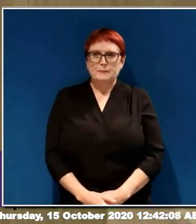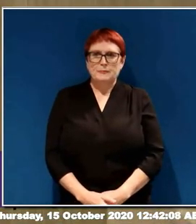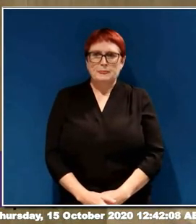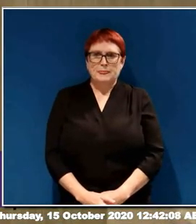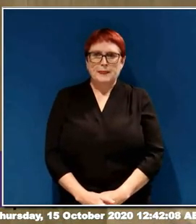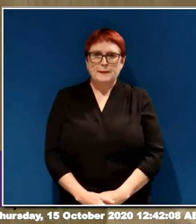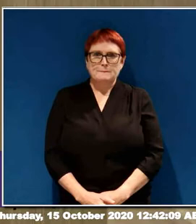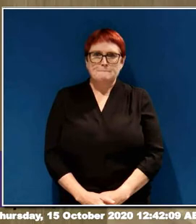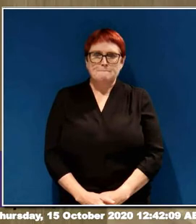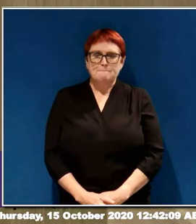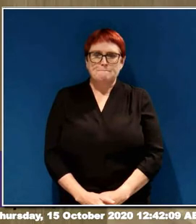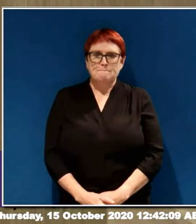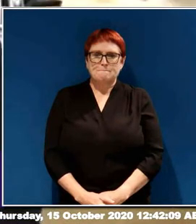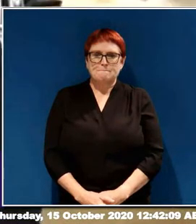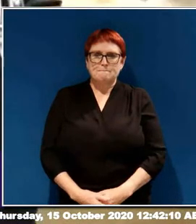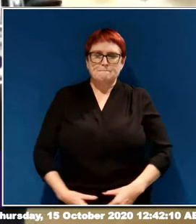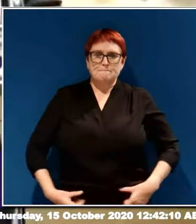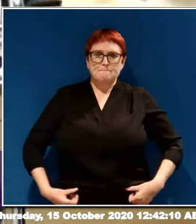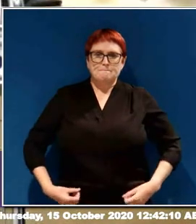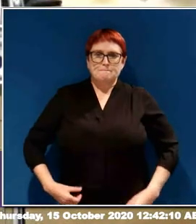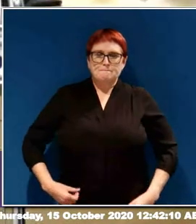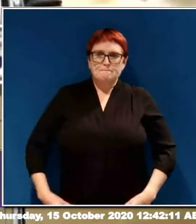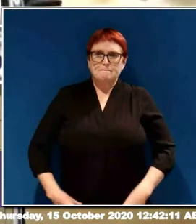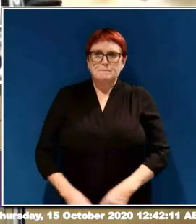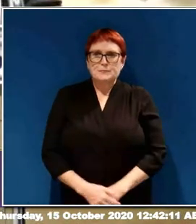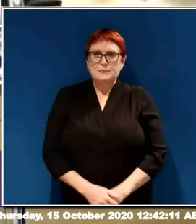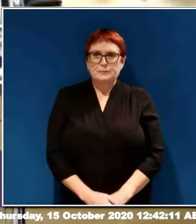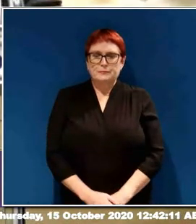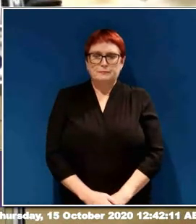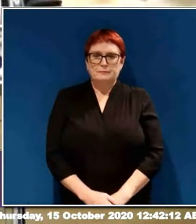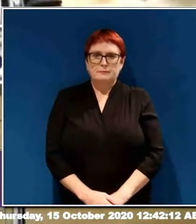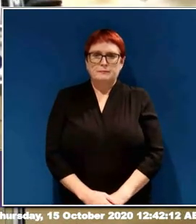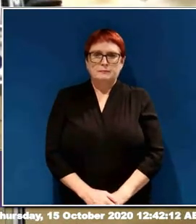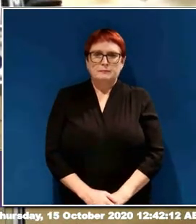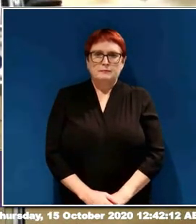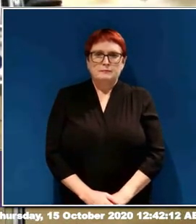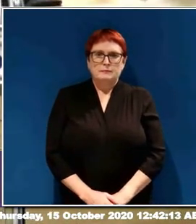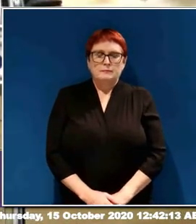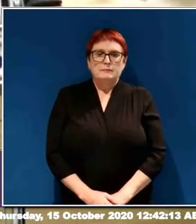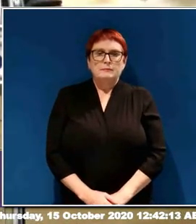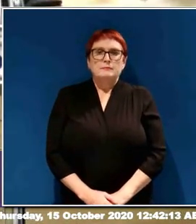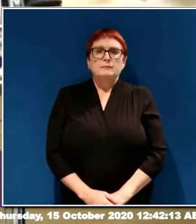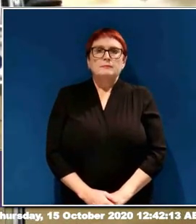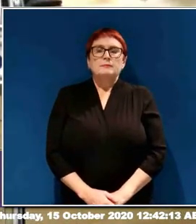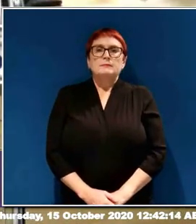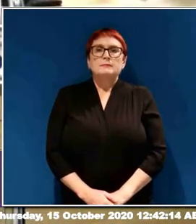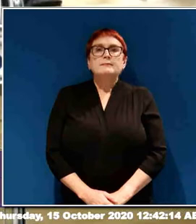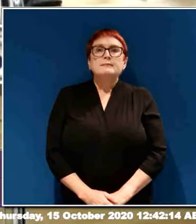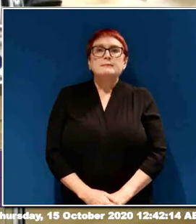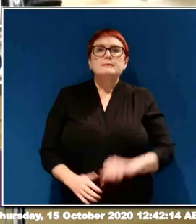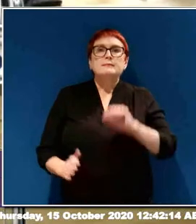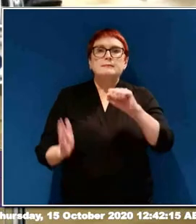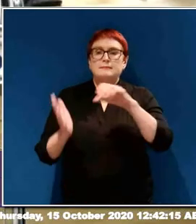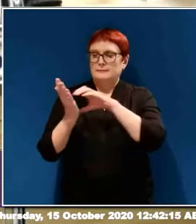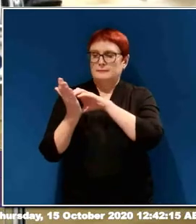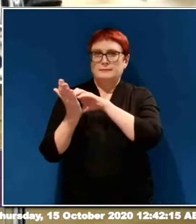OK. In your statement at paragraph 17 you say: Currently, there is a focus